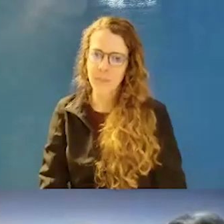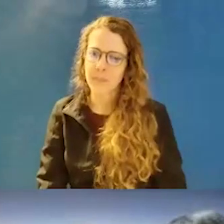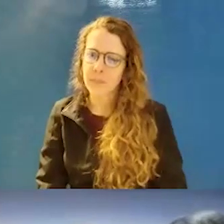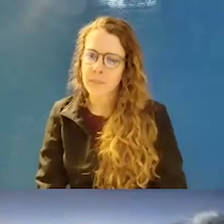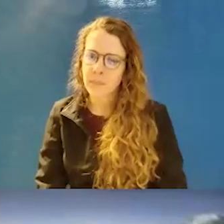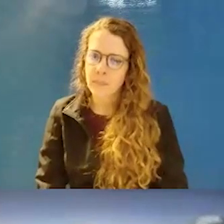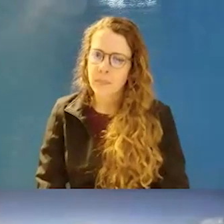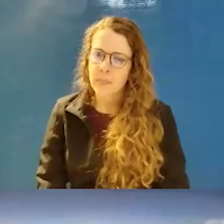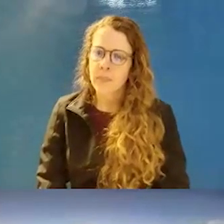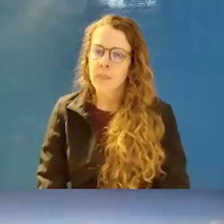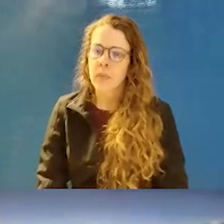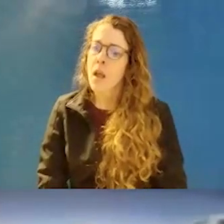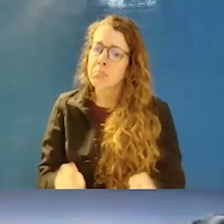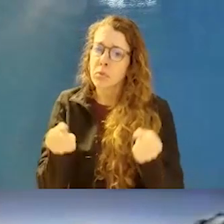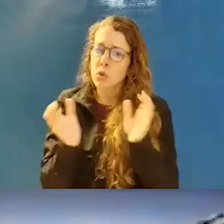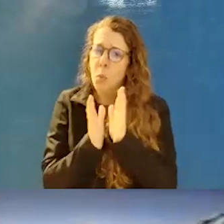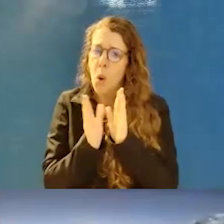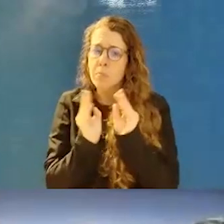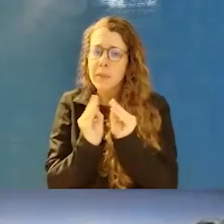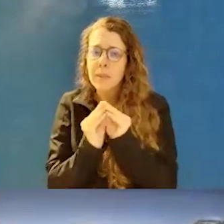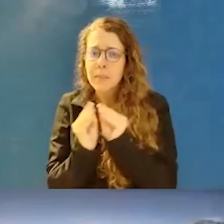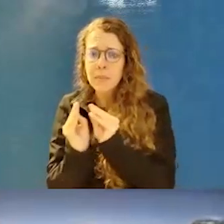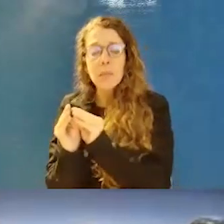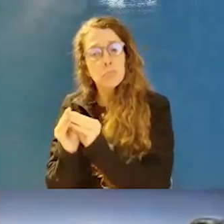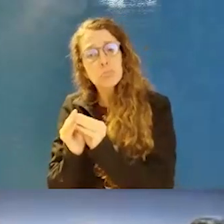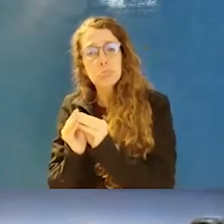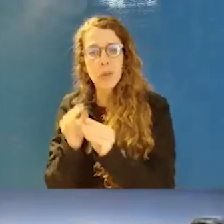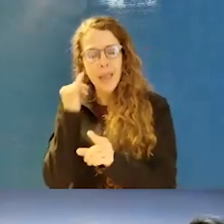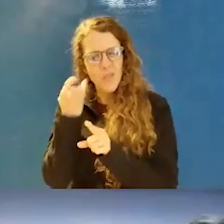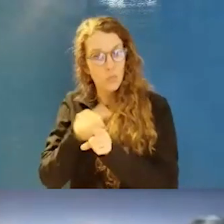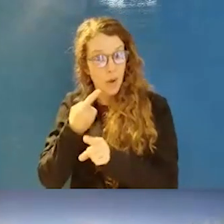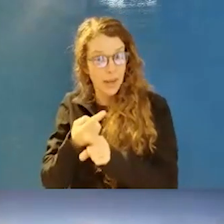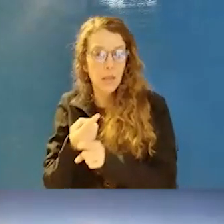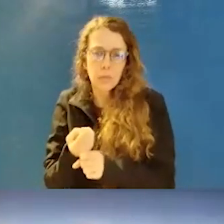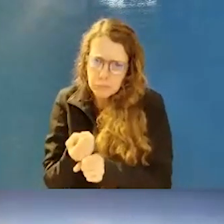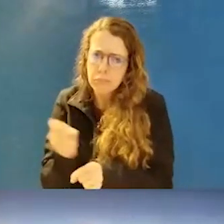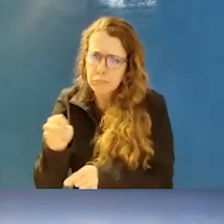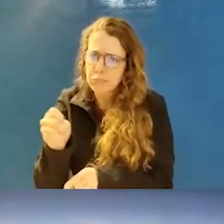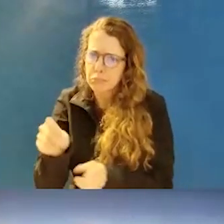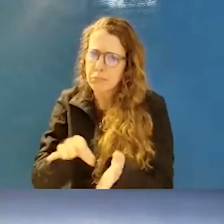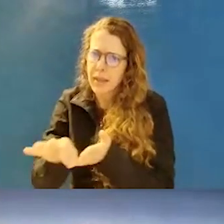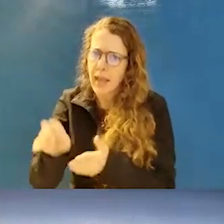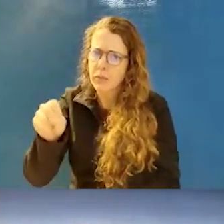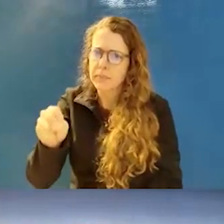Yeah. Mini meetings. So, you know, as long as they're done regularly. Yeah, yeah.